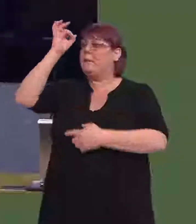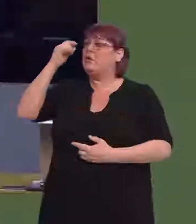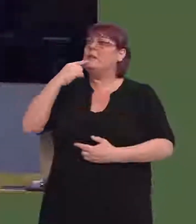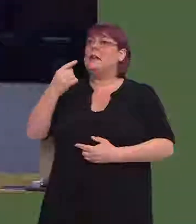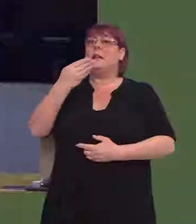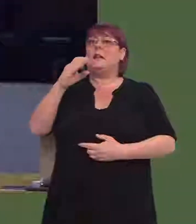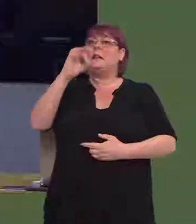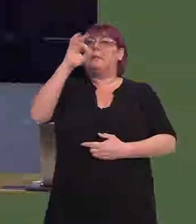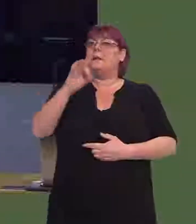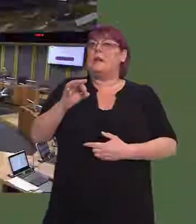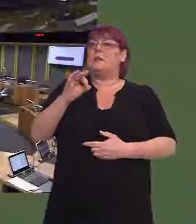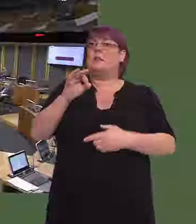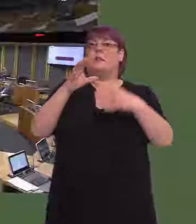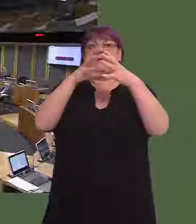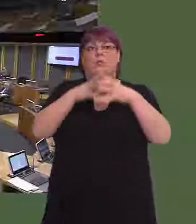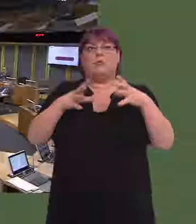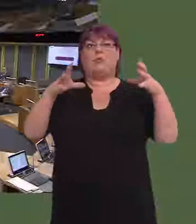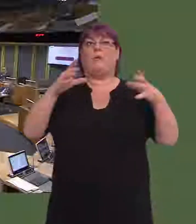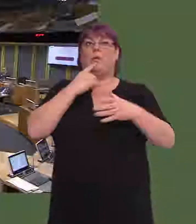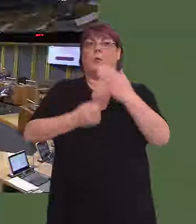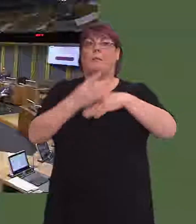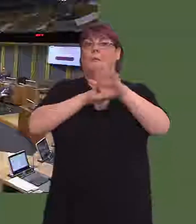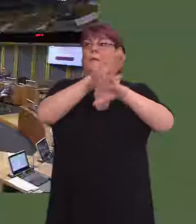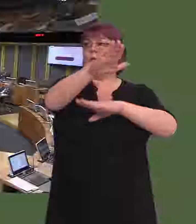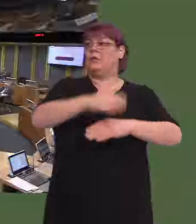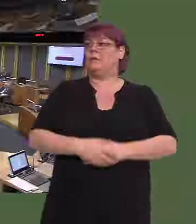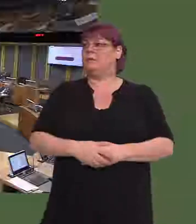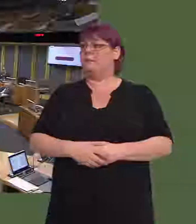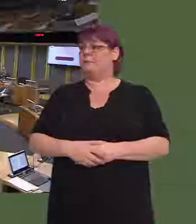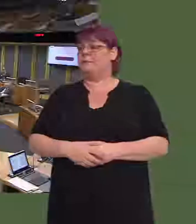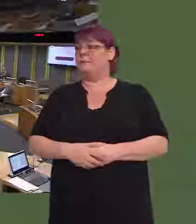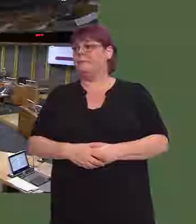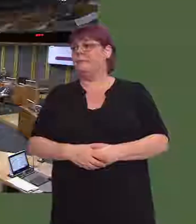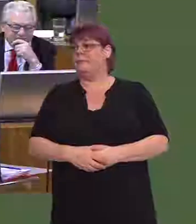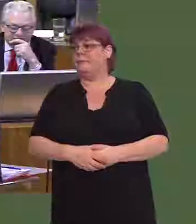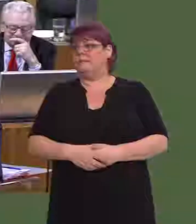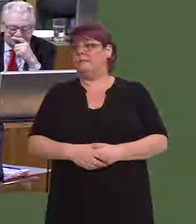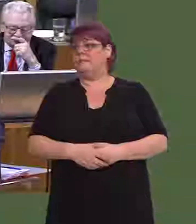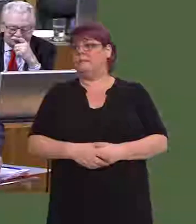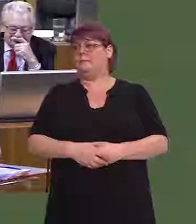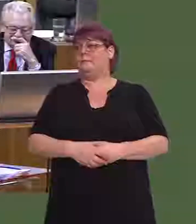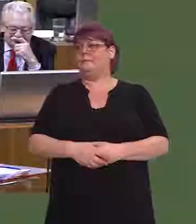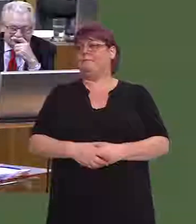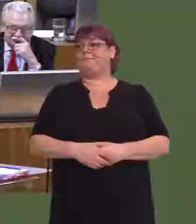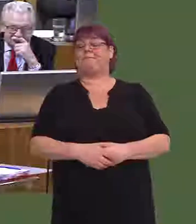demand is going to come in future years? Carwyn Jones AM: Do you still want to be part of a common front with him and his party? I mean, that's one of the questions that, perhaps, people will want to ask.